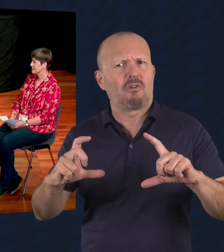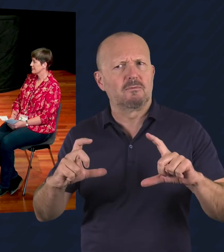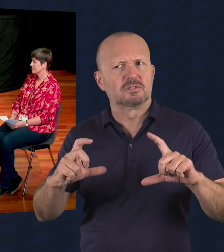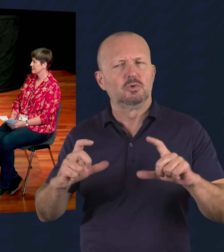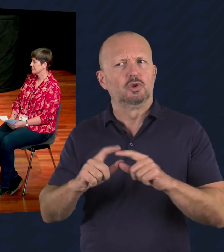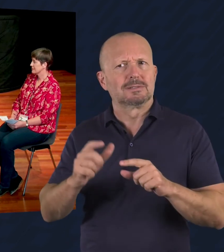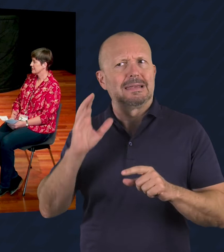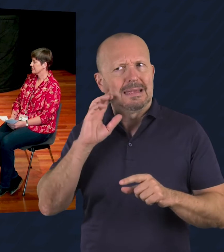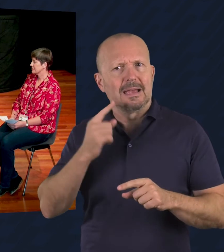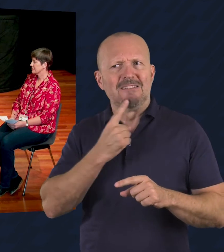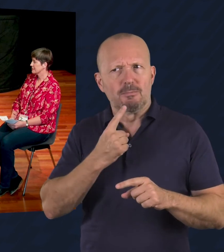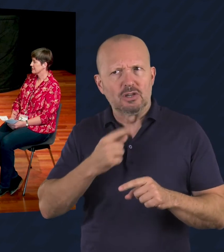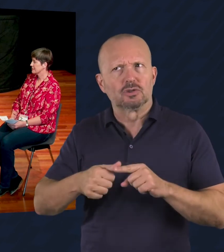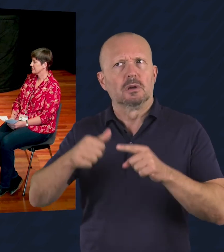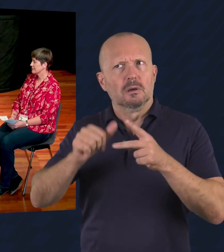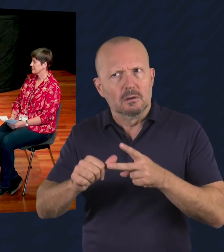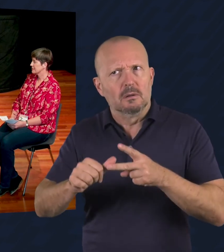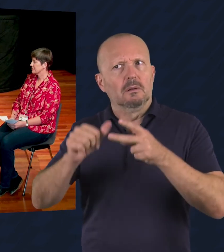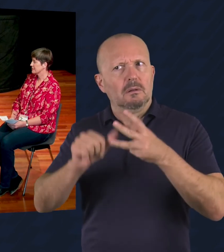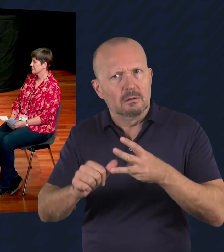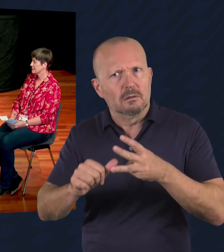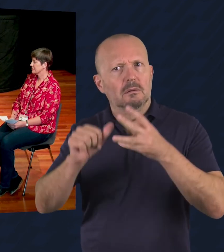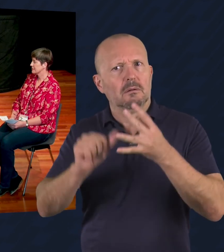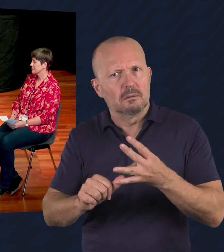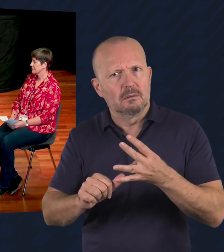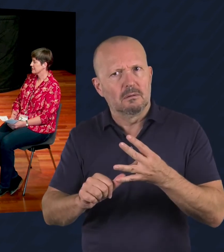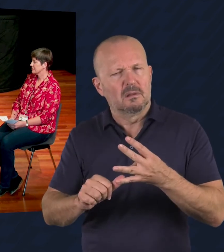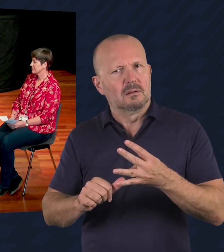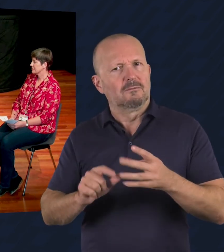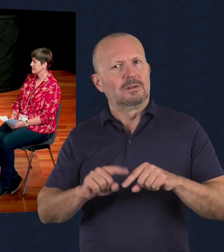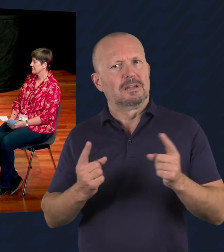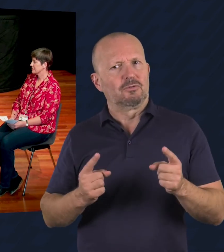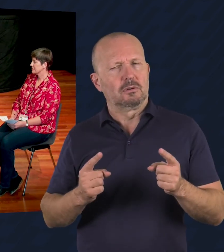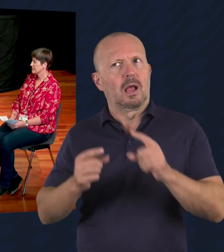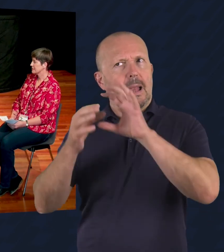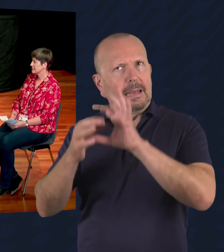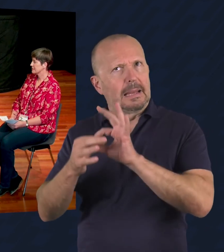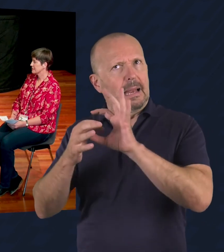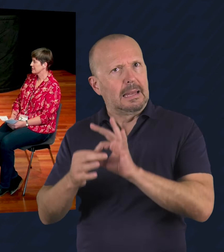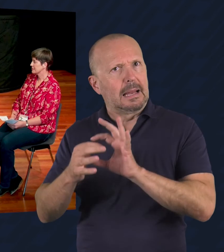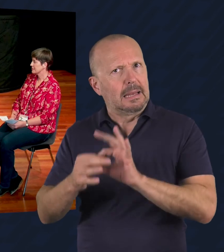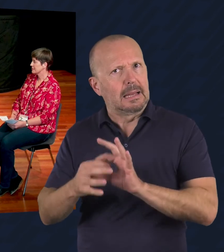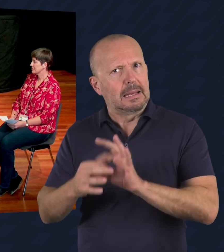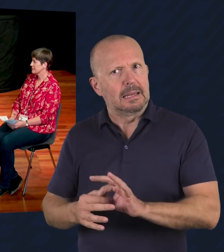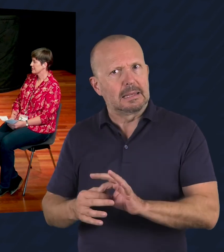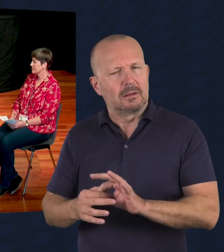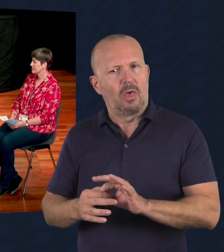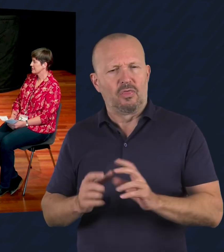With writing for reading out loud and for listening to, the ideas need to be sequential and they need to have to follow one from